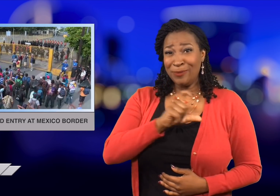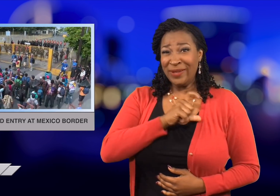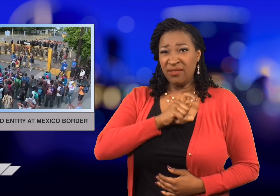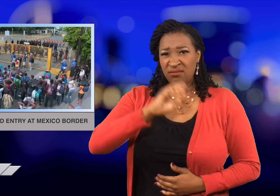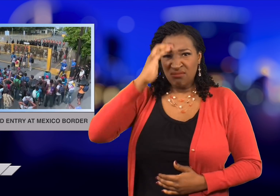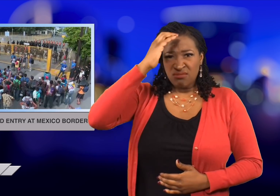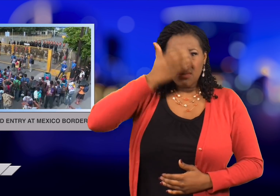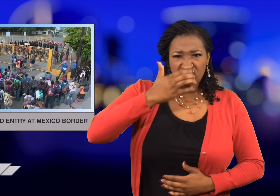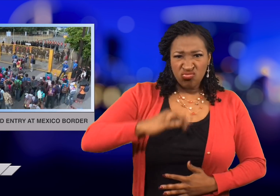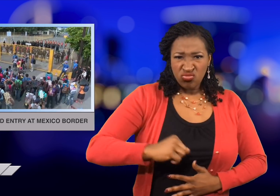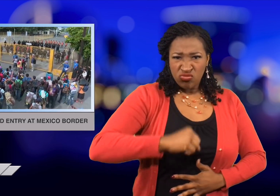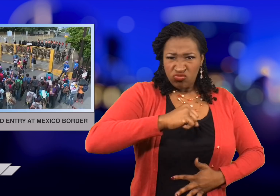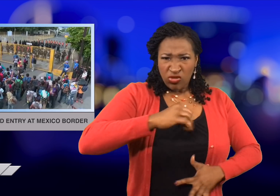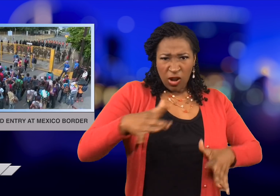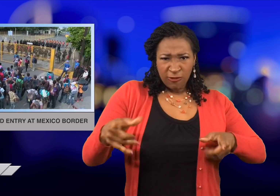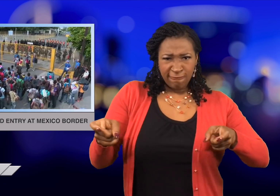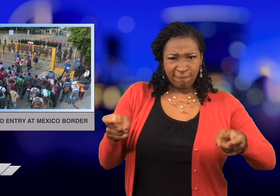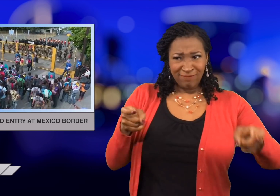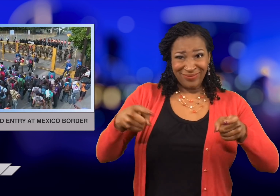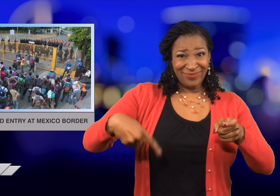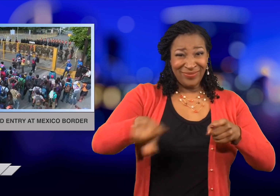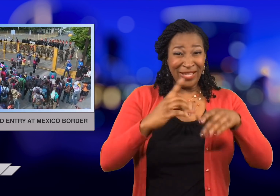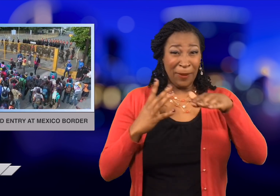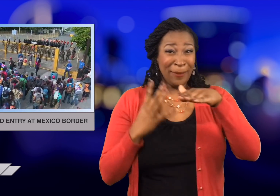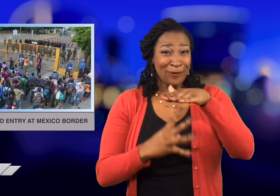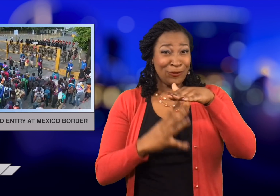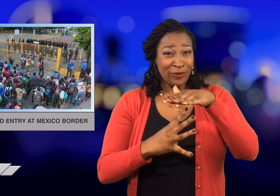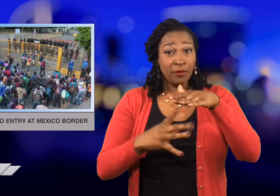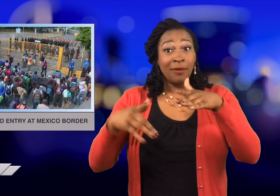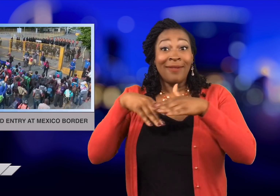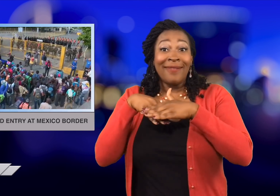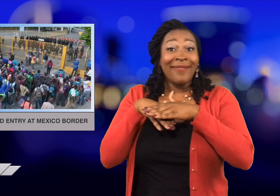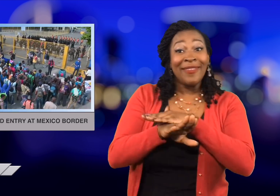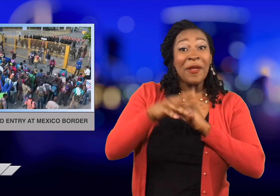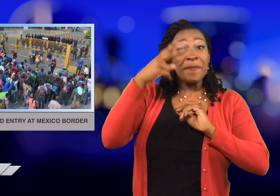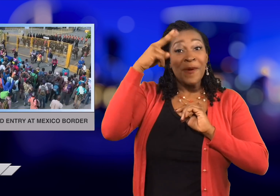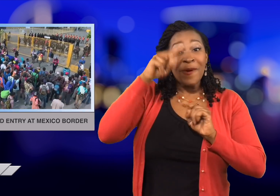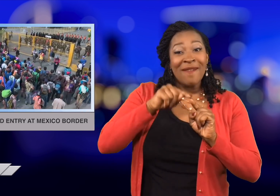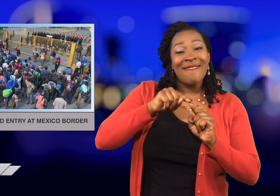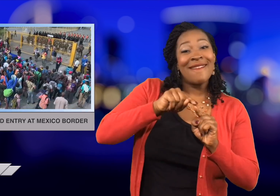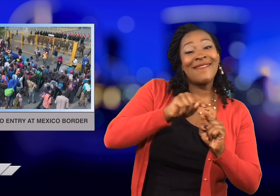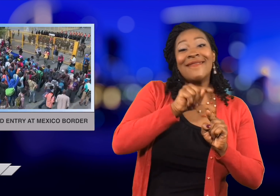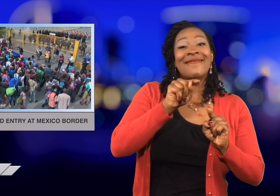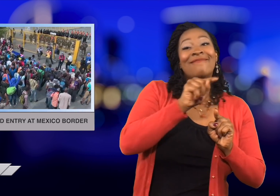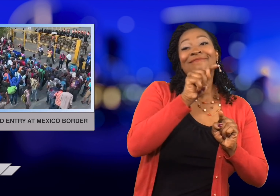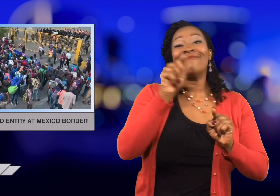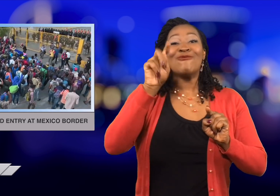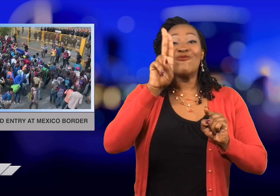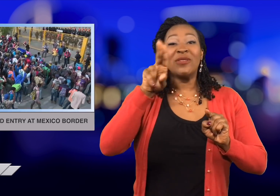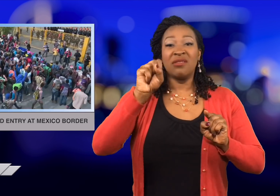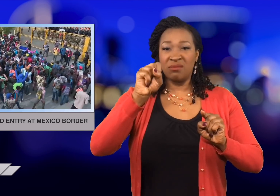Mexico on the way to the United States.